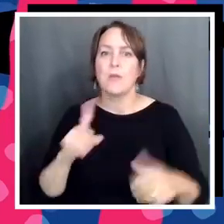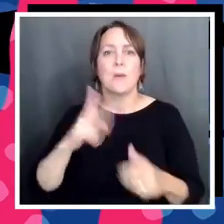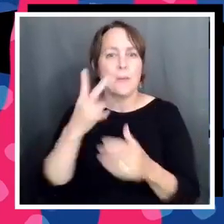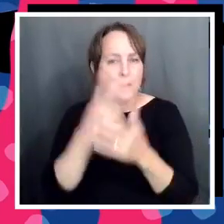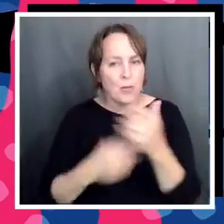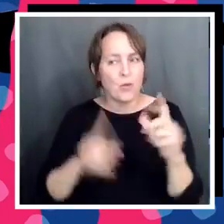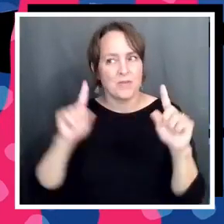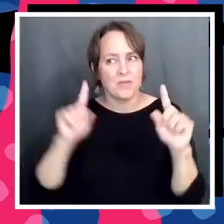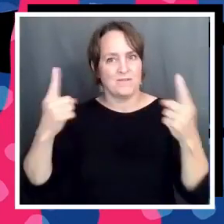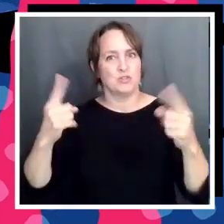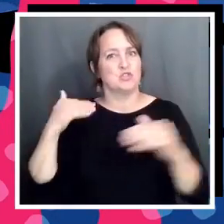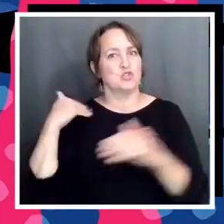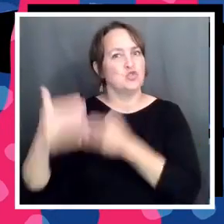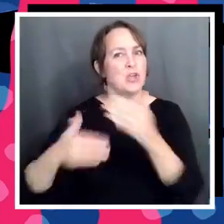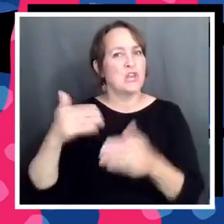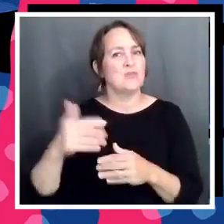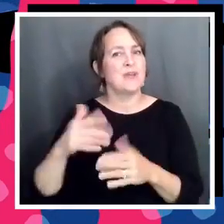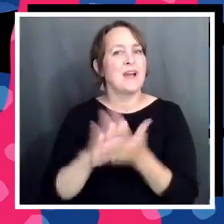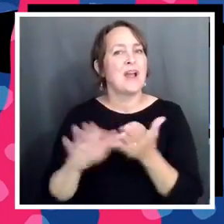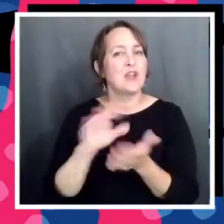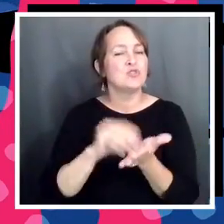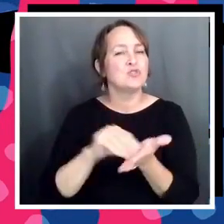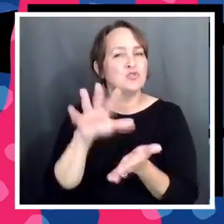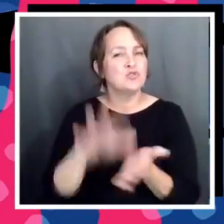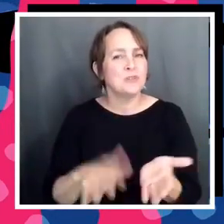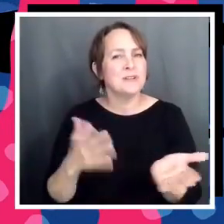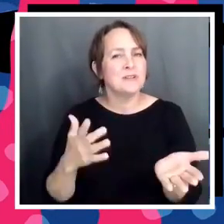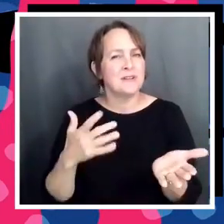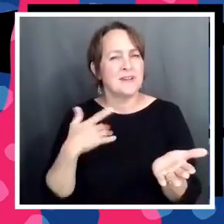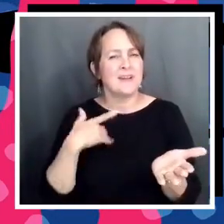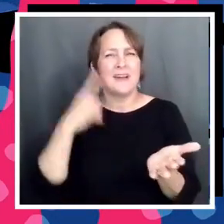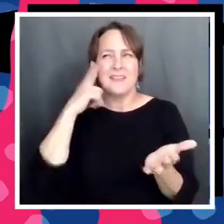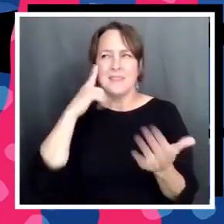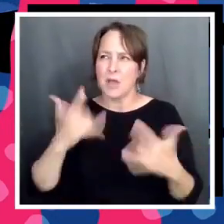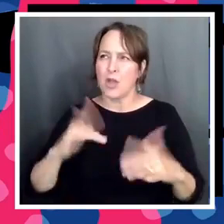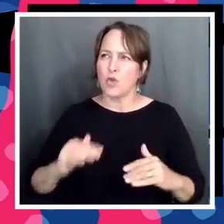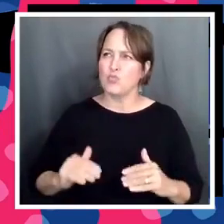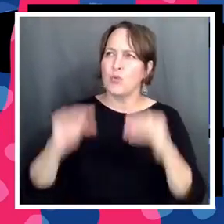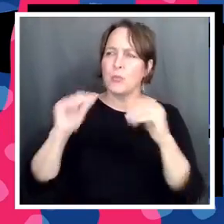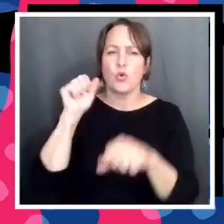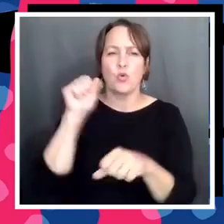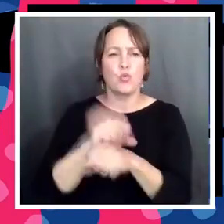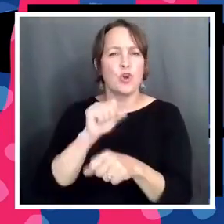MOM IS FROM A FAMILY OF FIVE IN